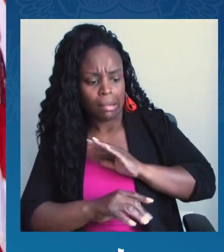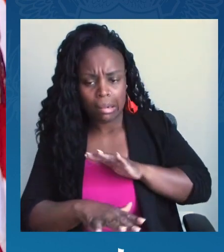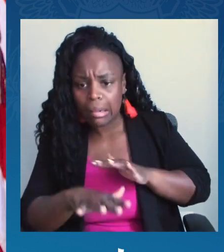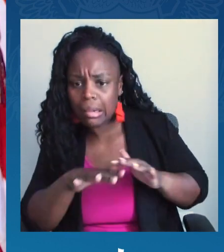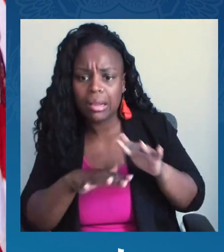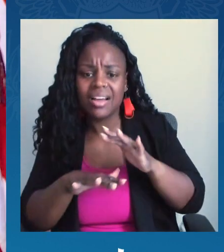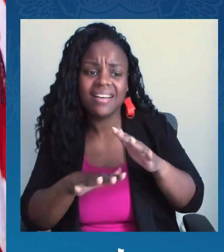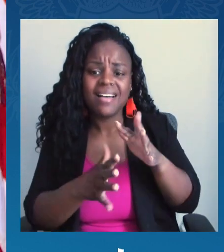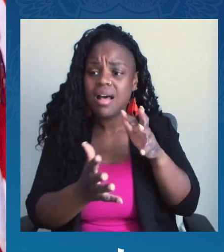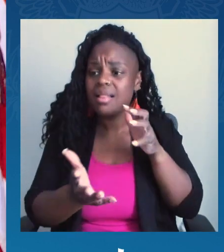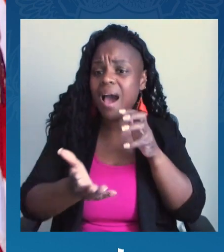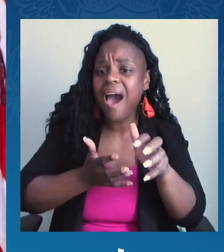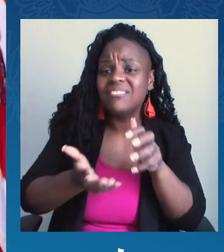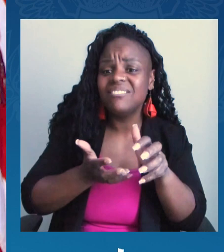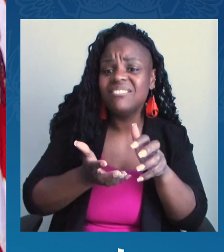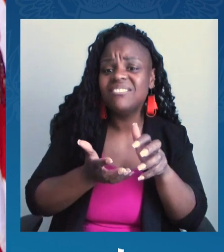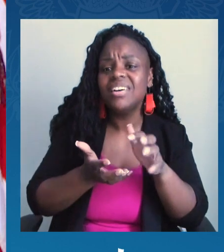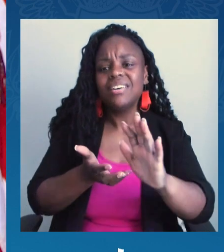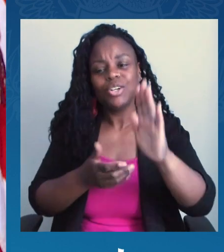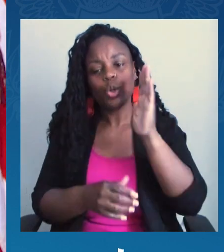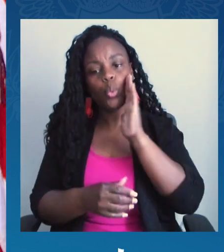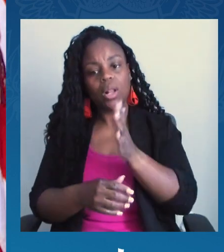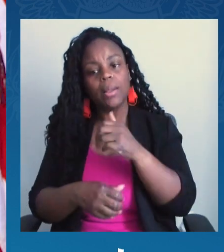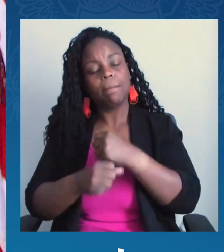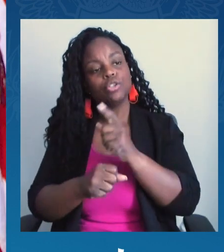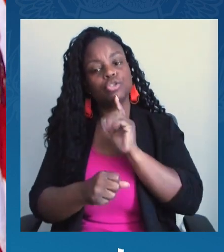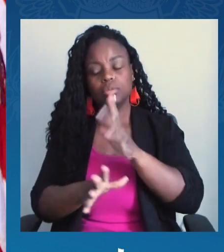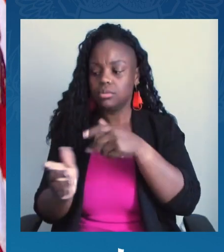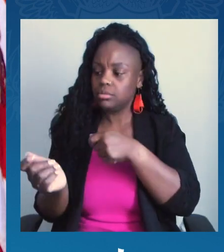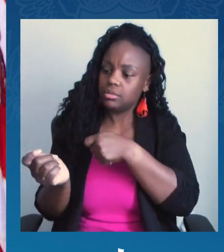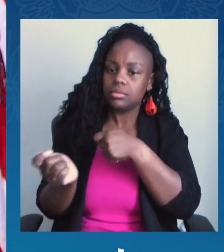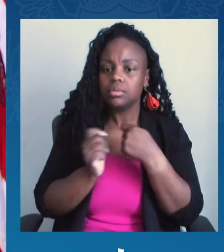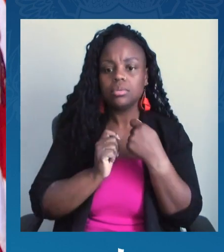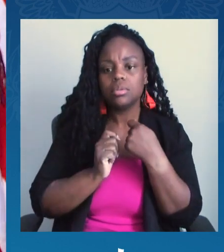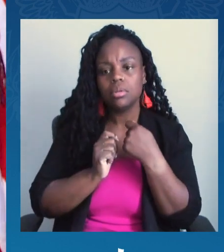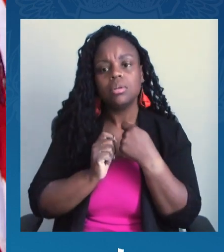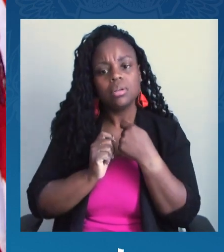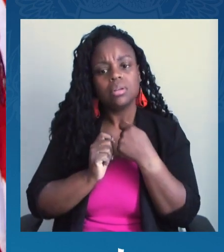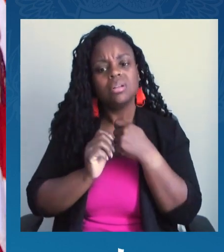but they'll pick you back up and push you out. And I'm also deep of faith.